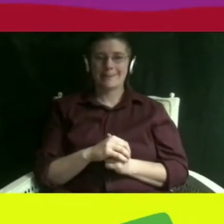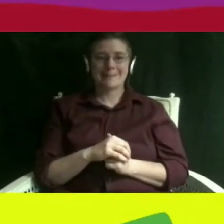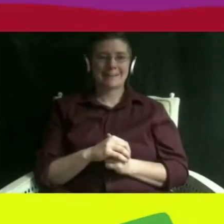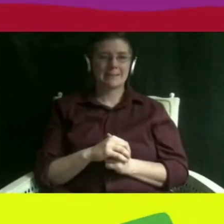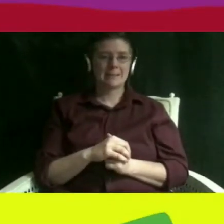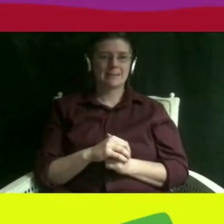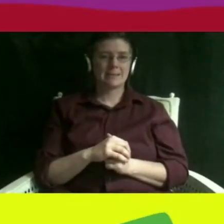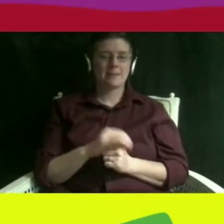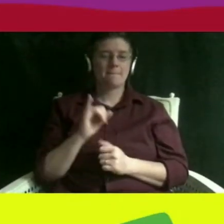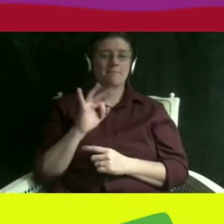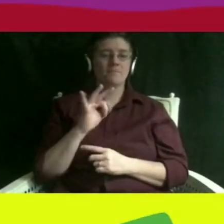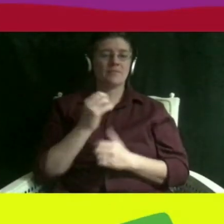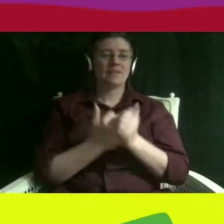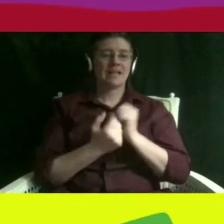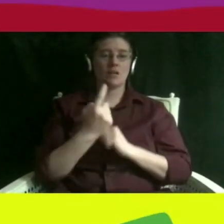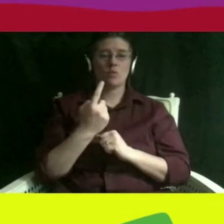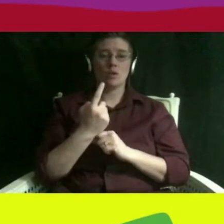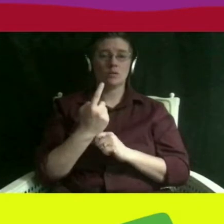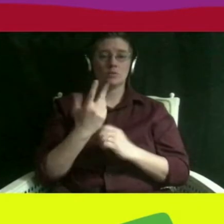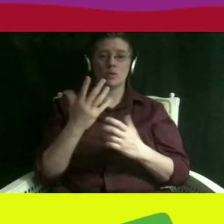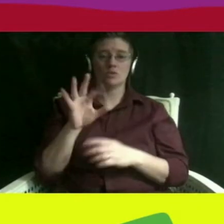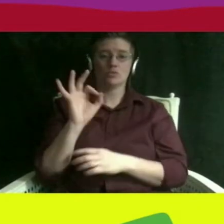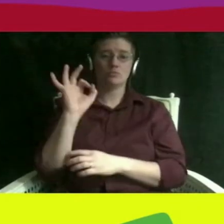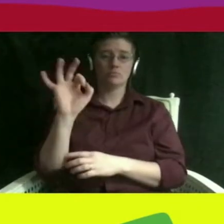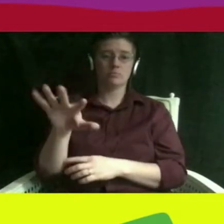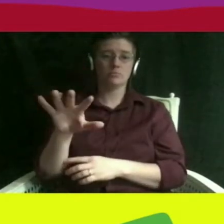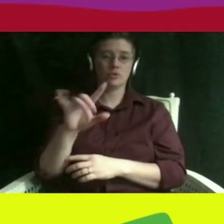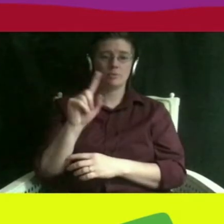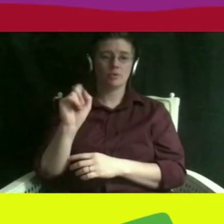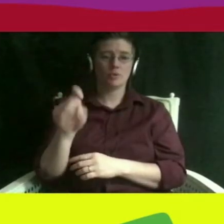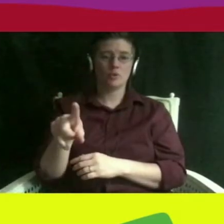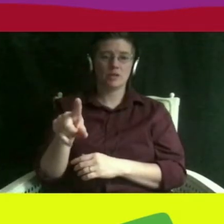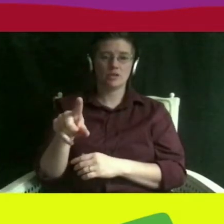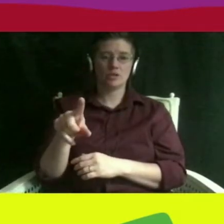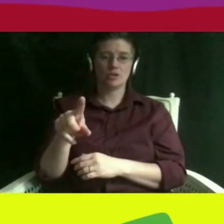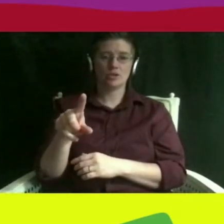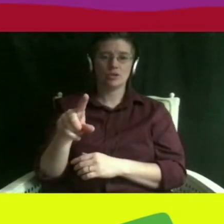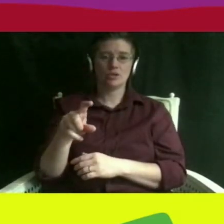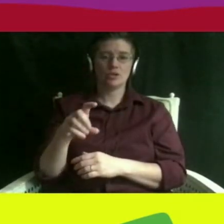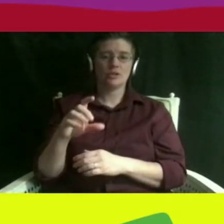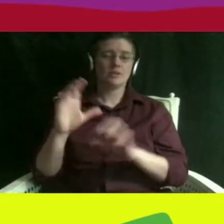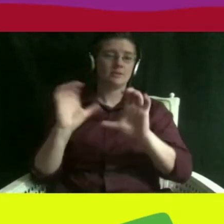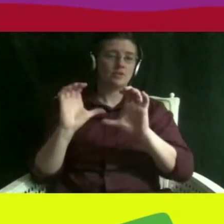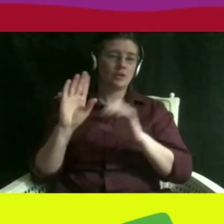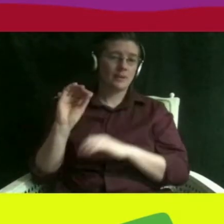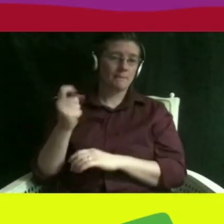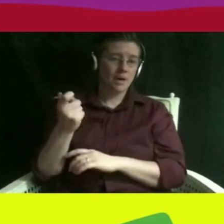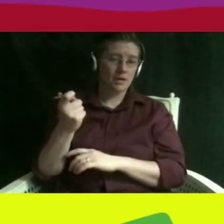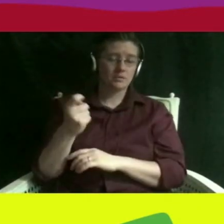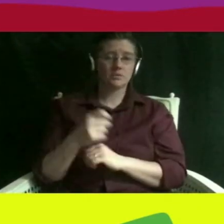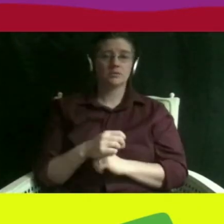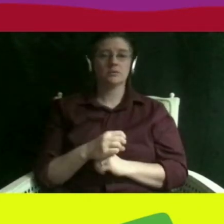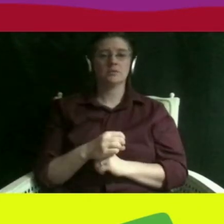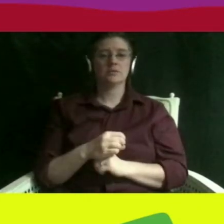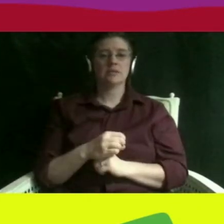stream platforms wants to just drop their question in the chat box or anything like the chat box